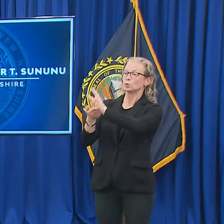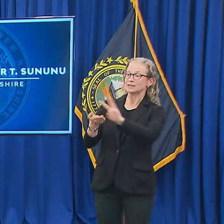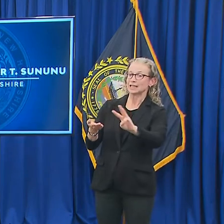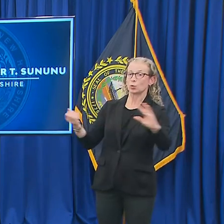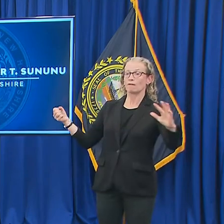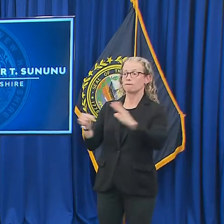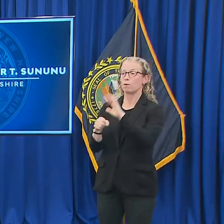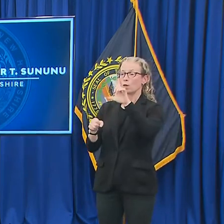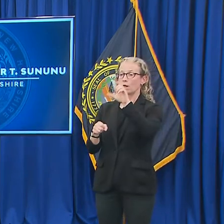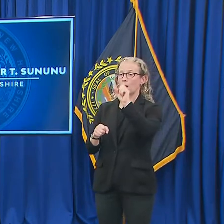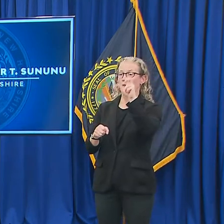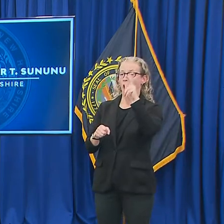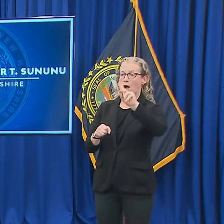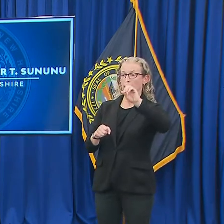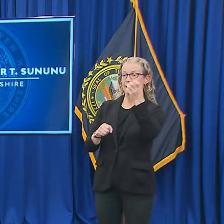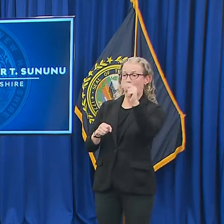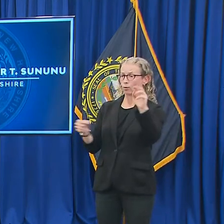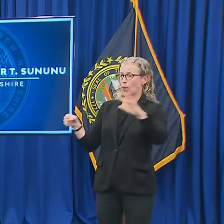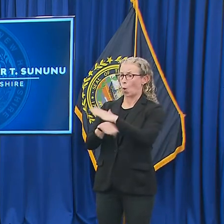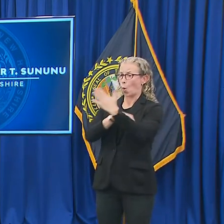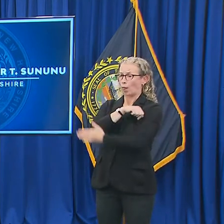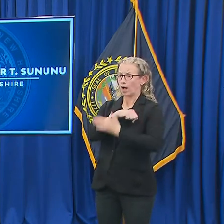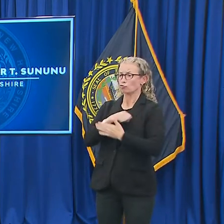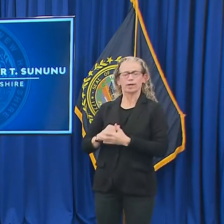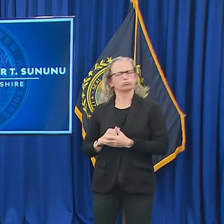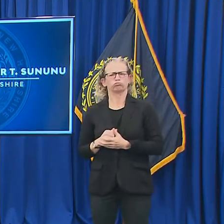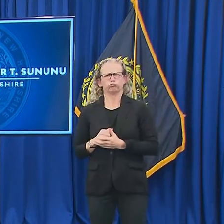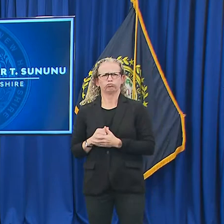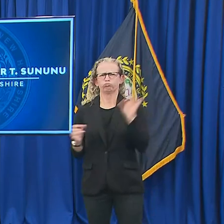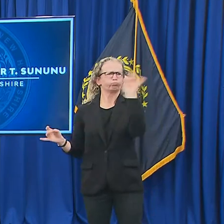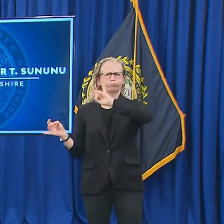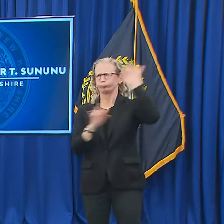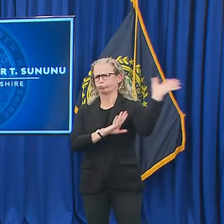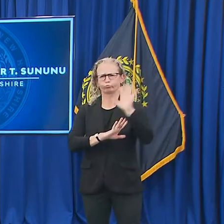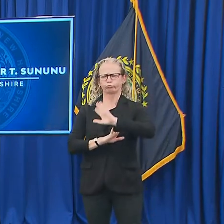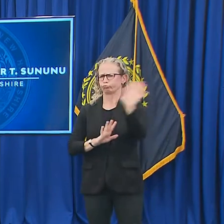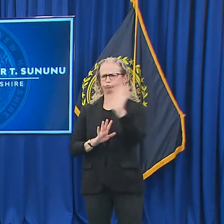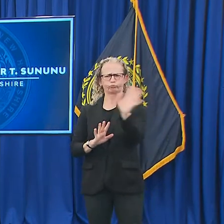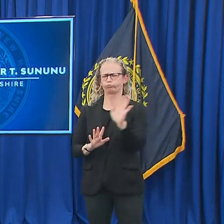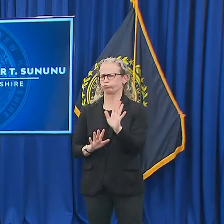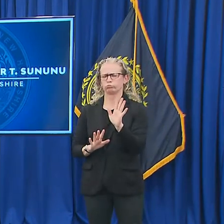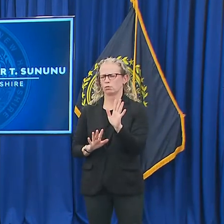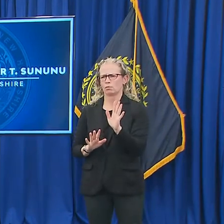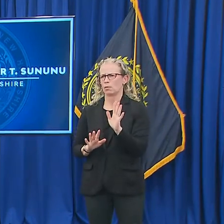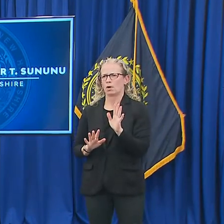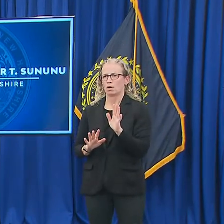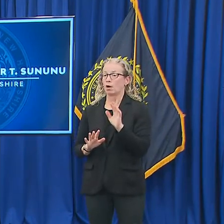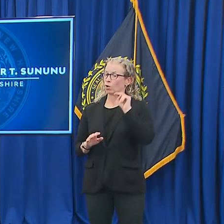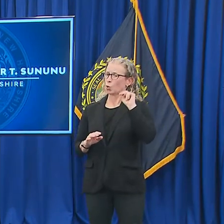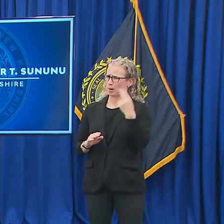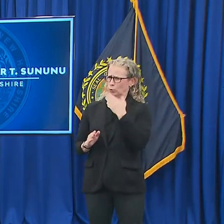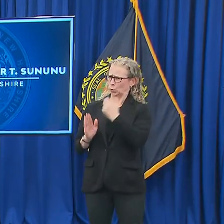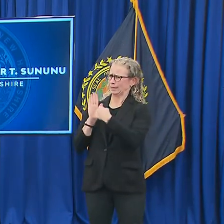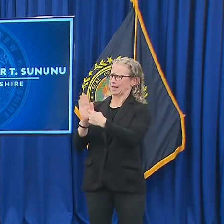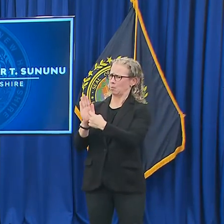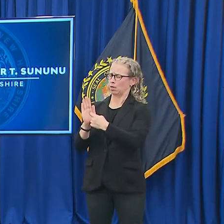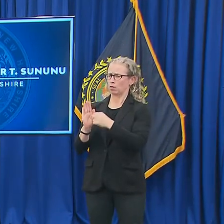for four to six weeks. I would hope that the new administration seriously rethinks that. And if they tried that I can tell you that not just New